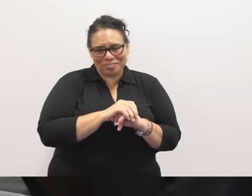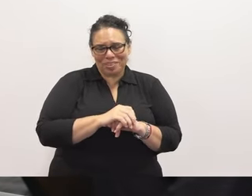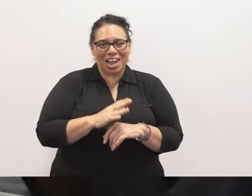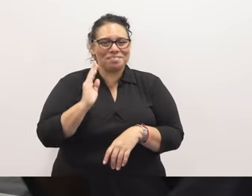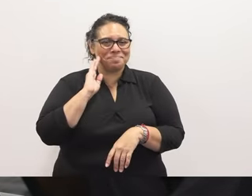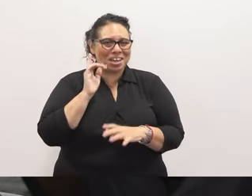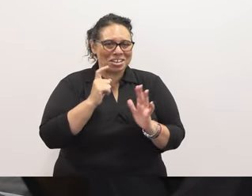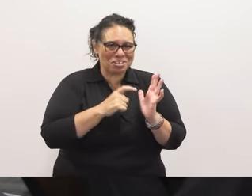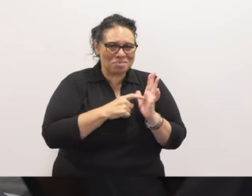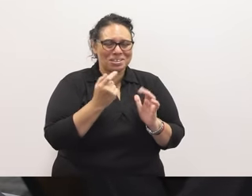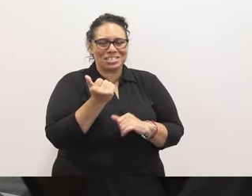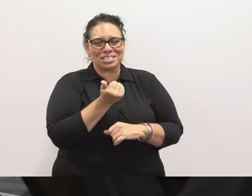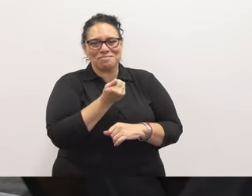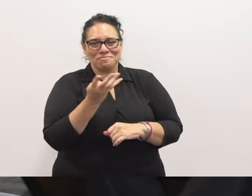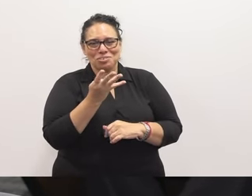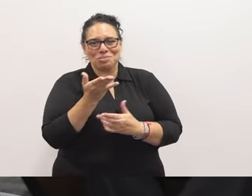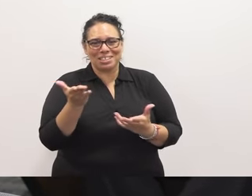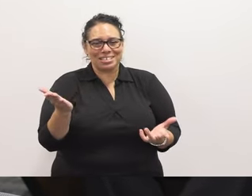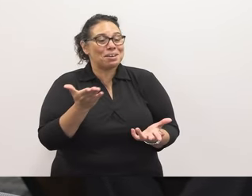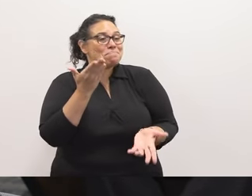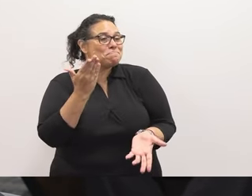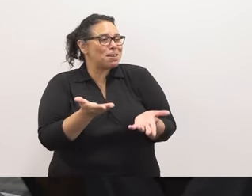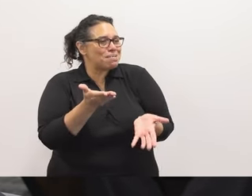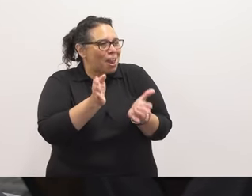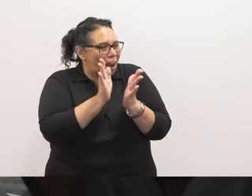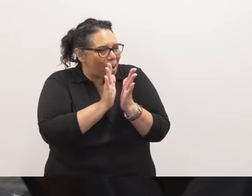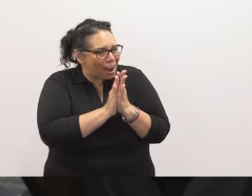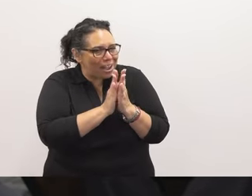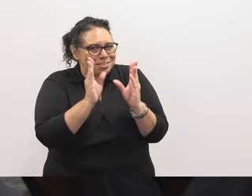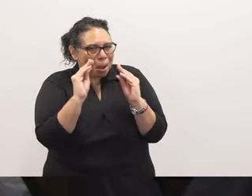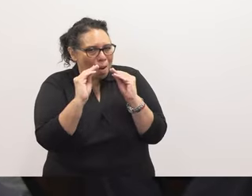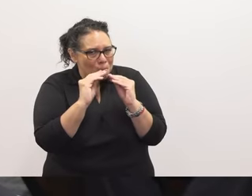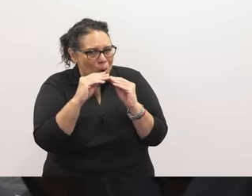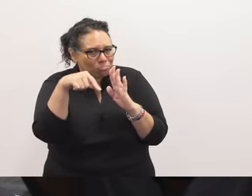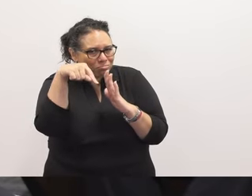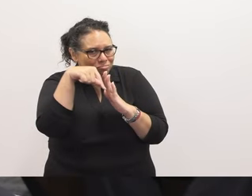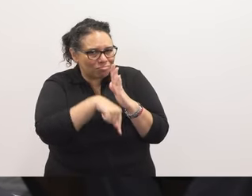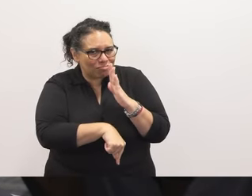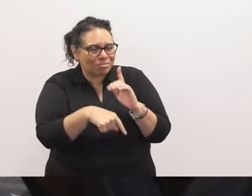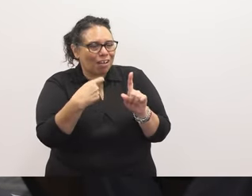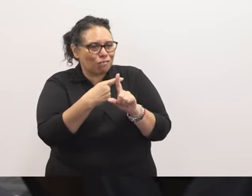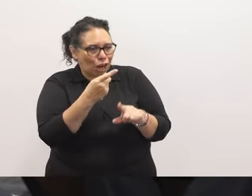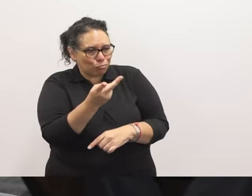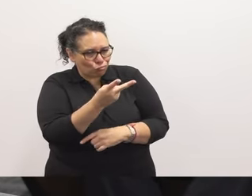and I wanted to maybe ask a little bit more from you all personally, but for,